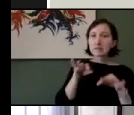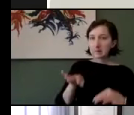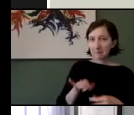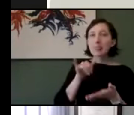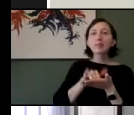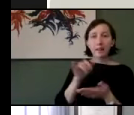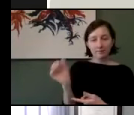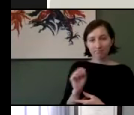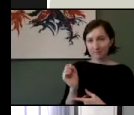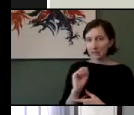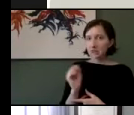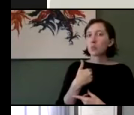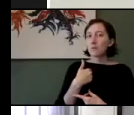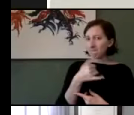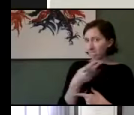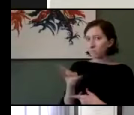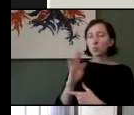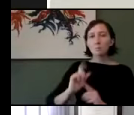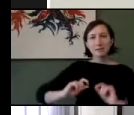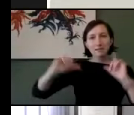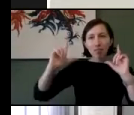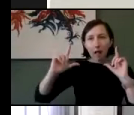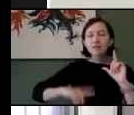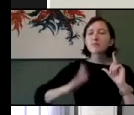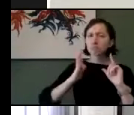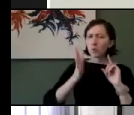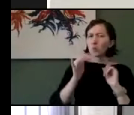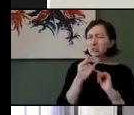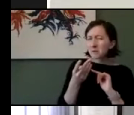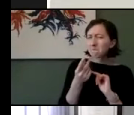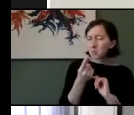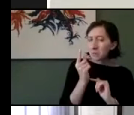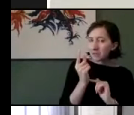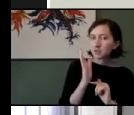We have some slides that we're going to address in just a few minutes about that.